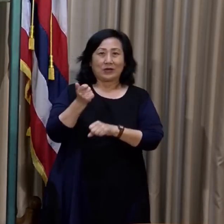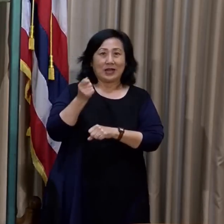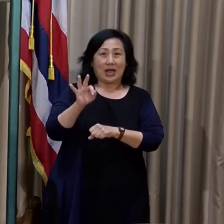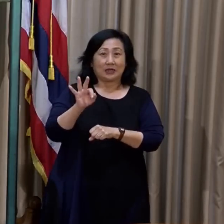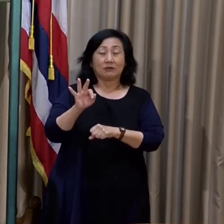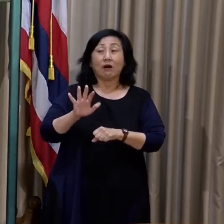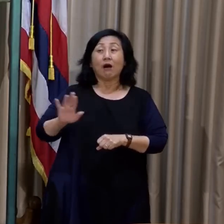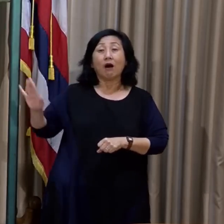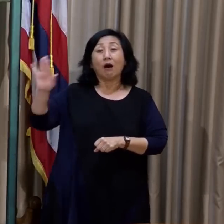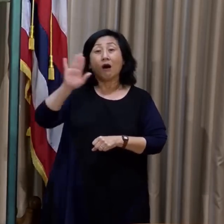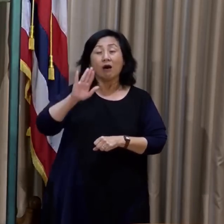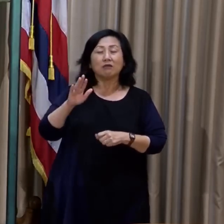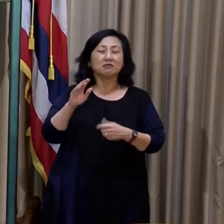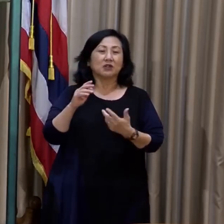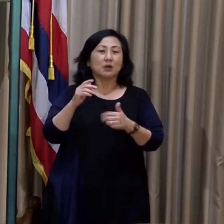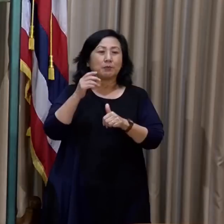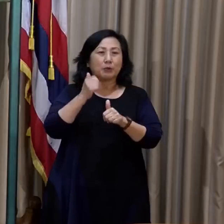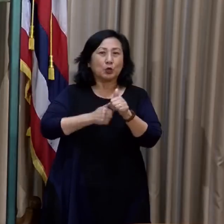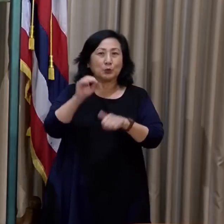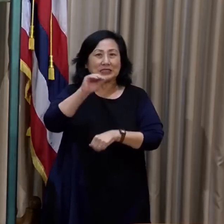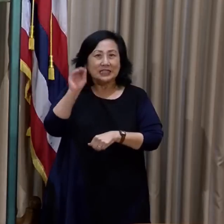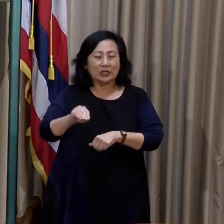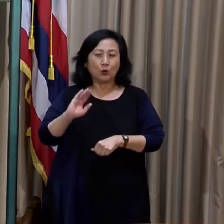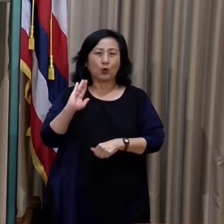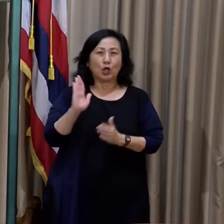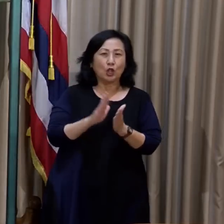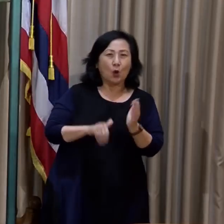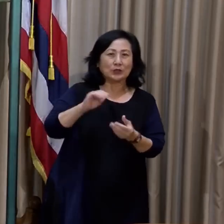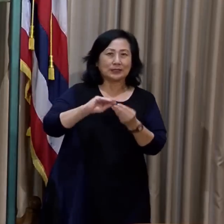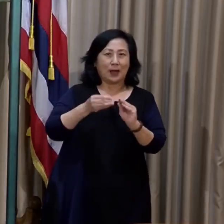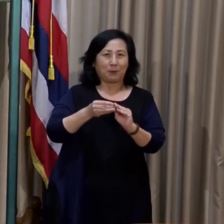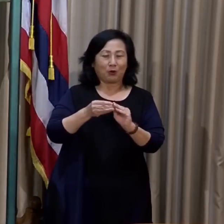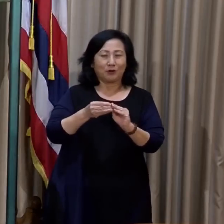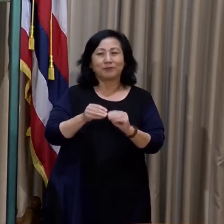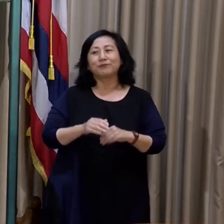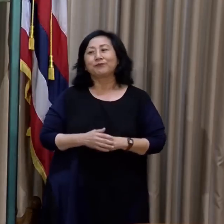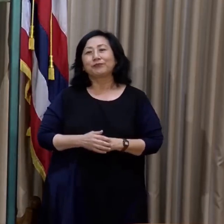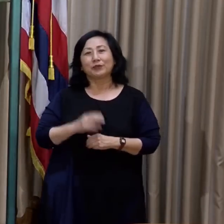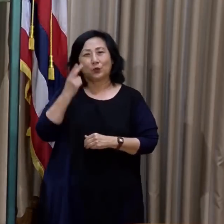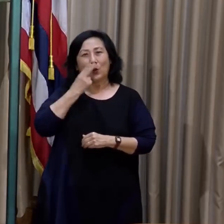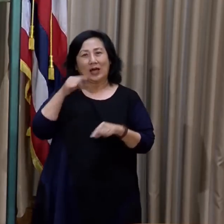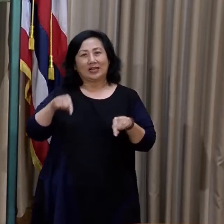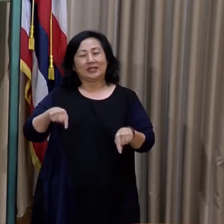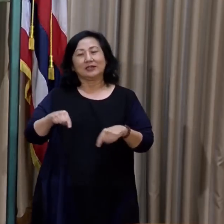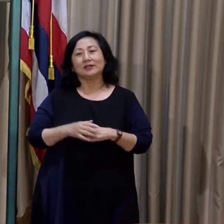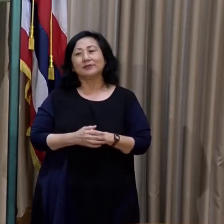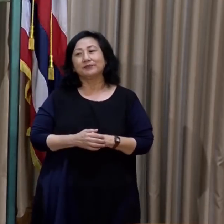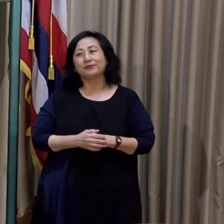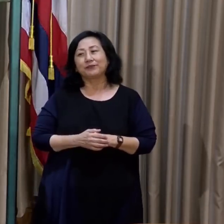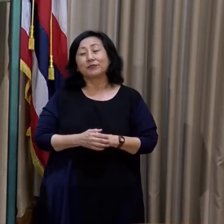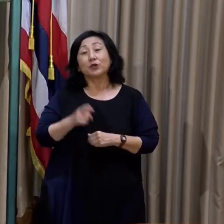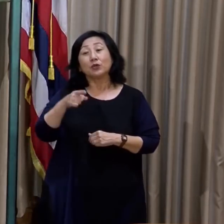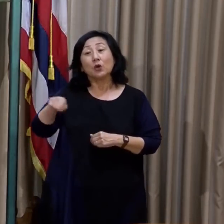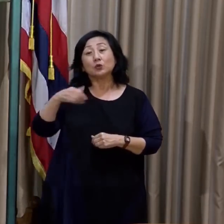RESPONSE TO COVID-19. THE LOWEST NUMBER OF CASES PER